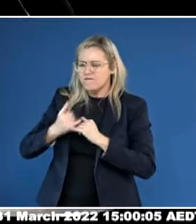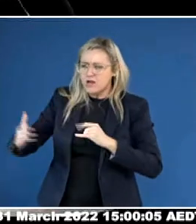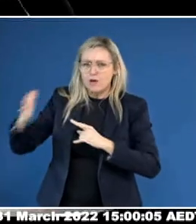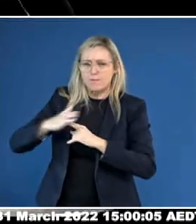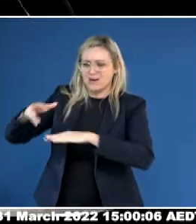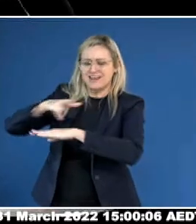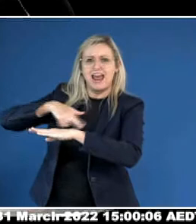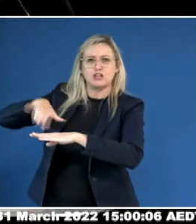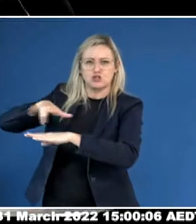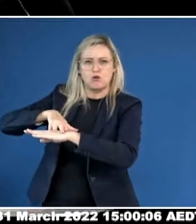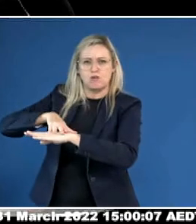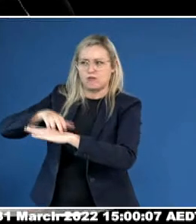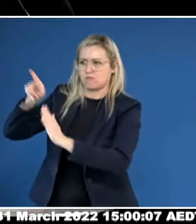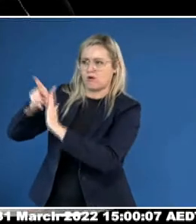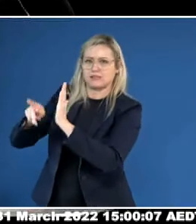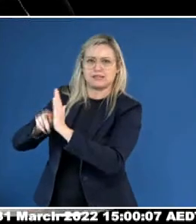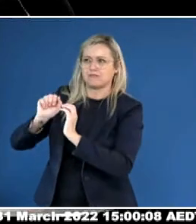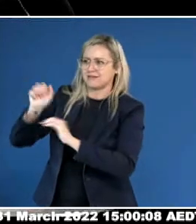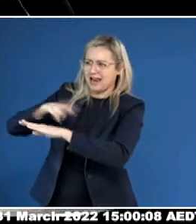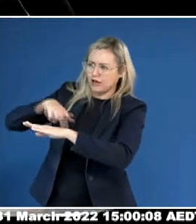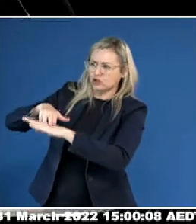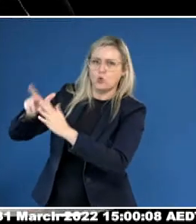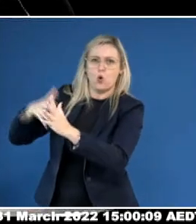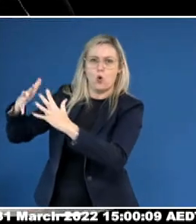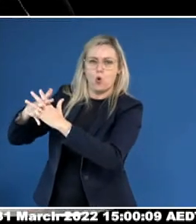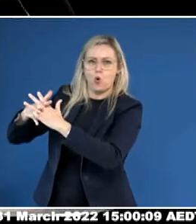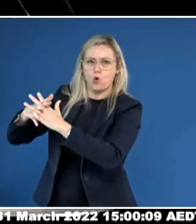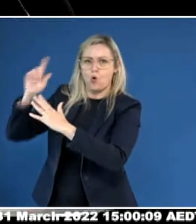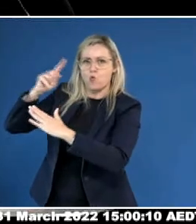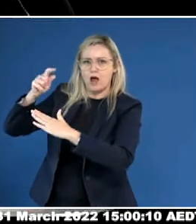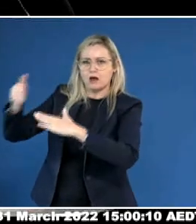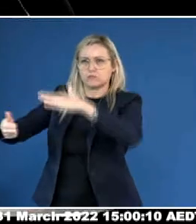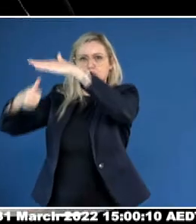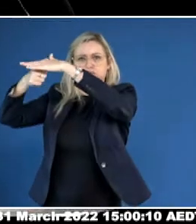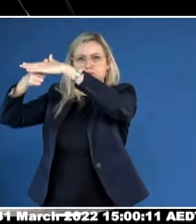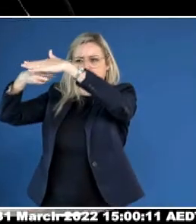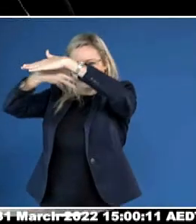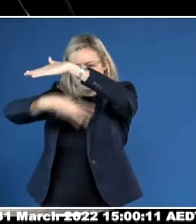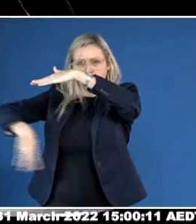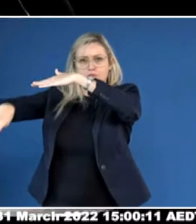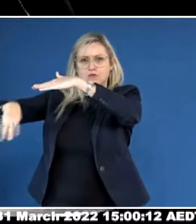legislation that sets the scope of policy frameworks that then set the scope of funding and service responses.